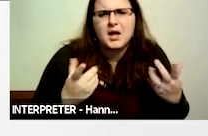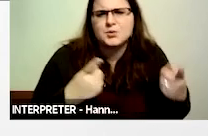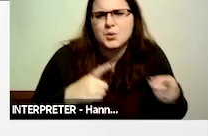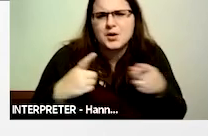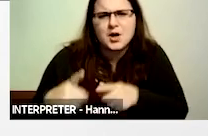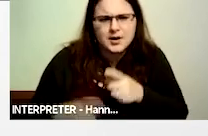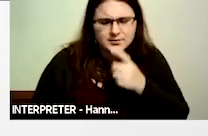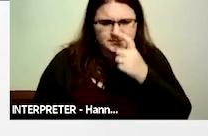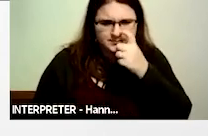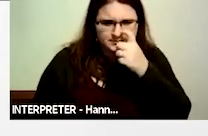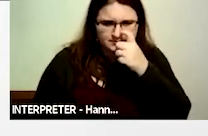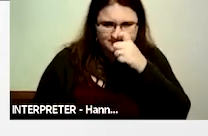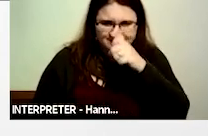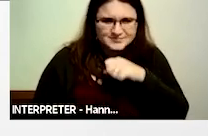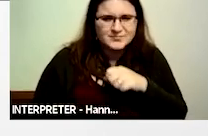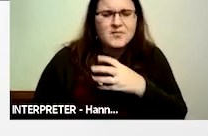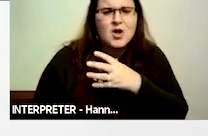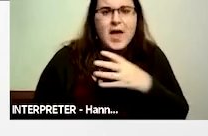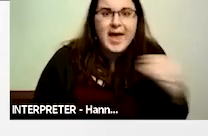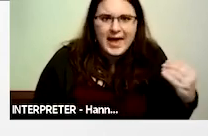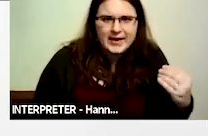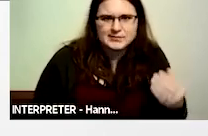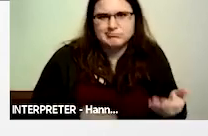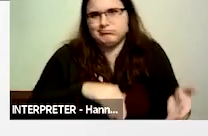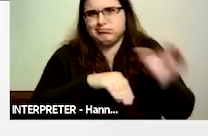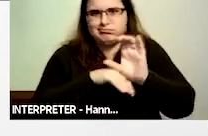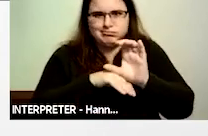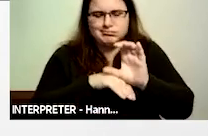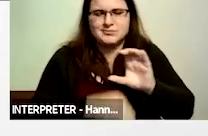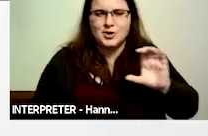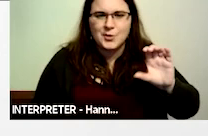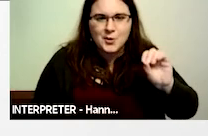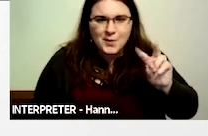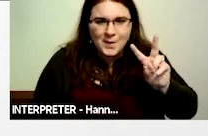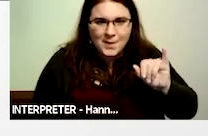Ben Woelk: Horrible pandemic thing going on. And that is taking so much focus